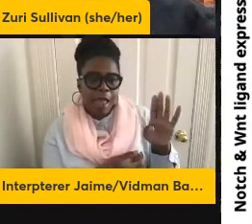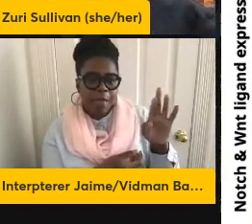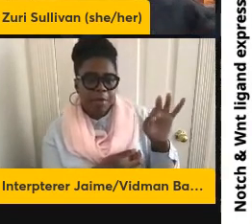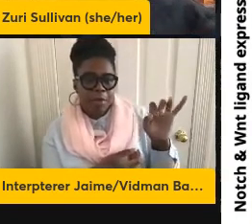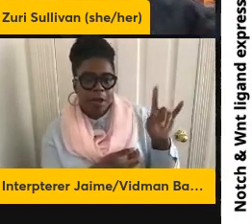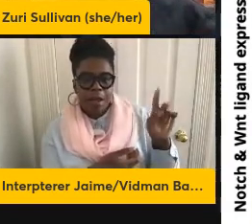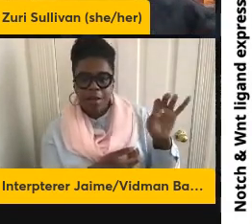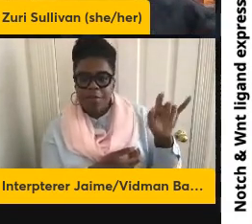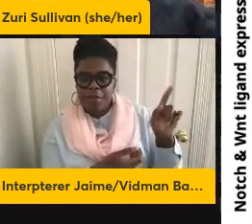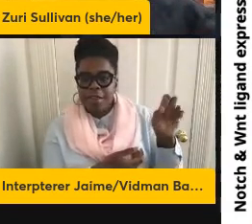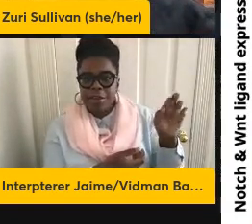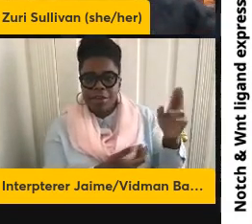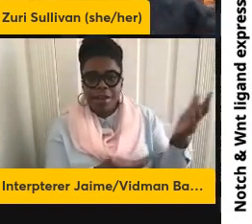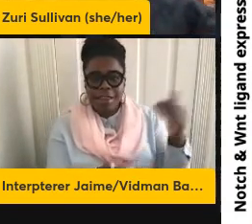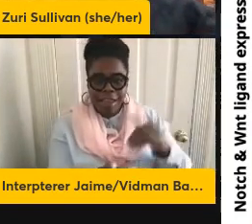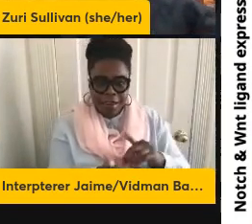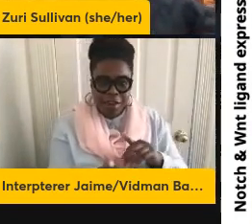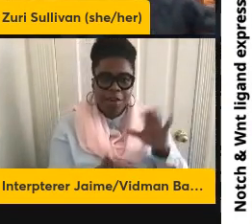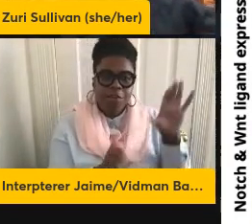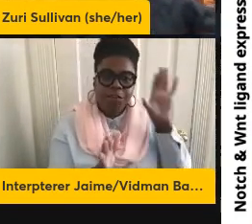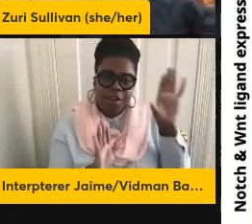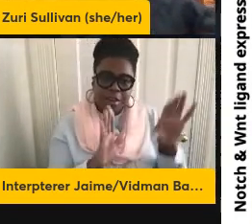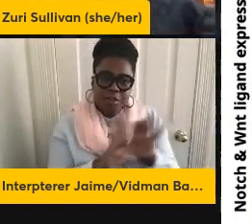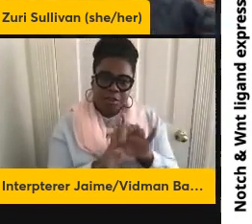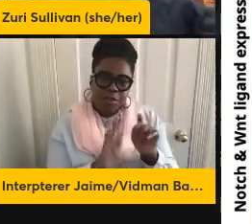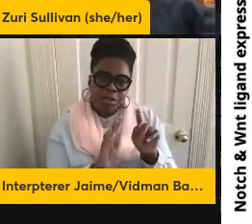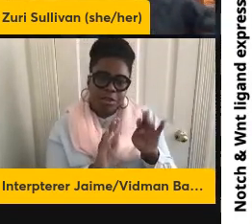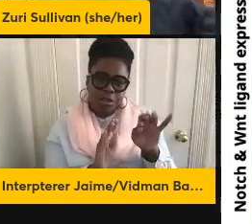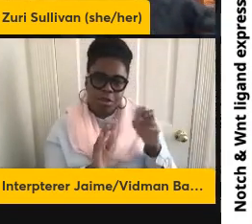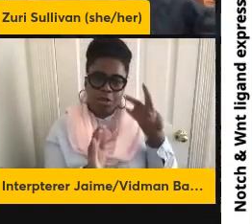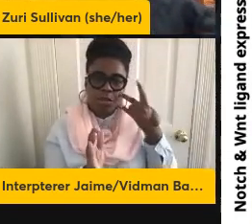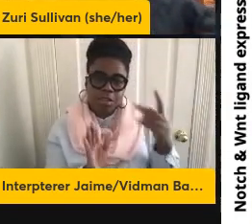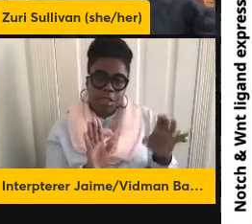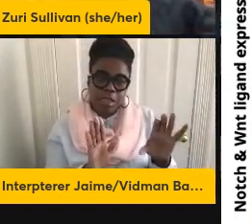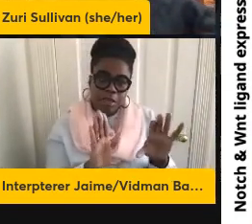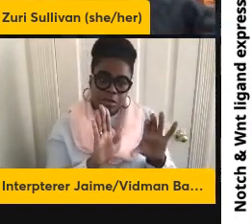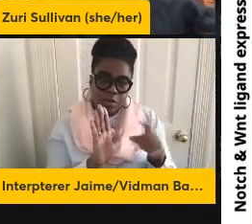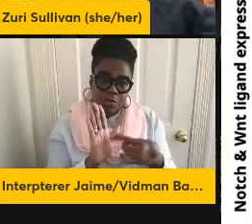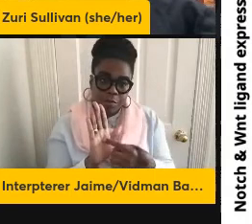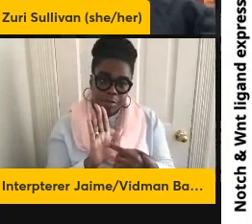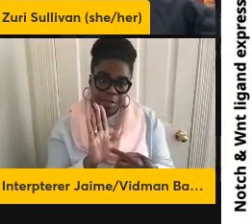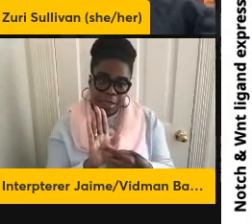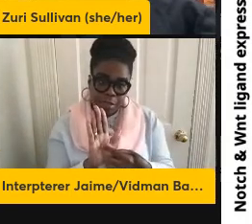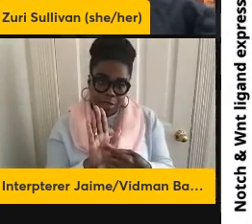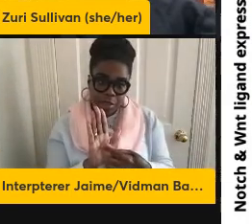tissue cleared imaging. And so what you can see in this representation here is that there's indeed a higher